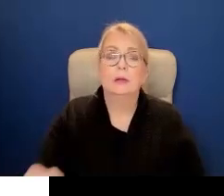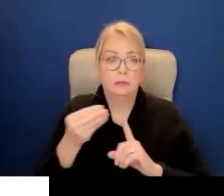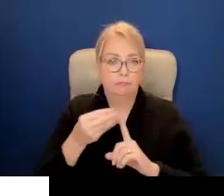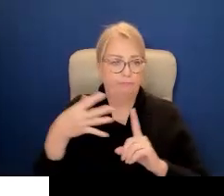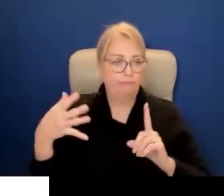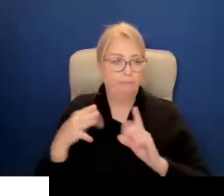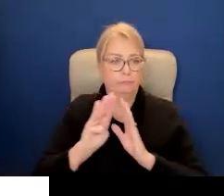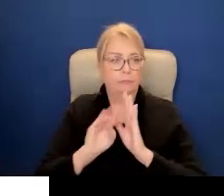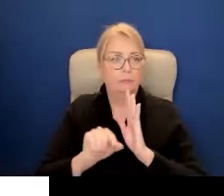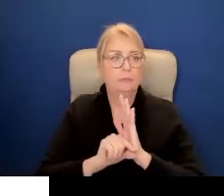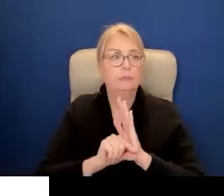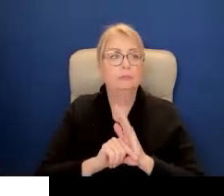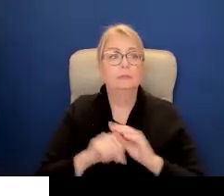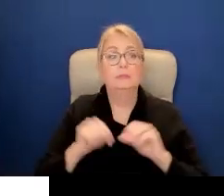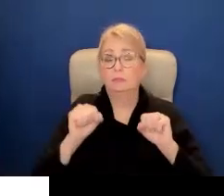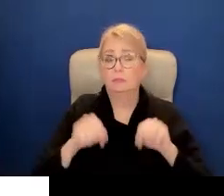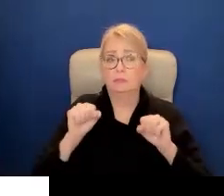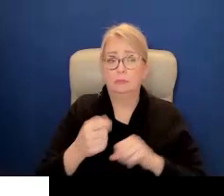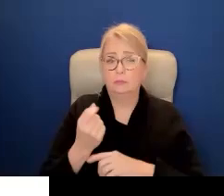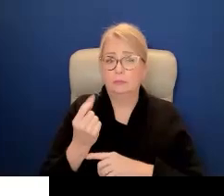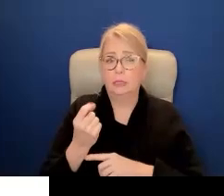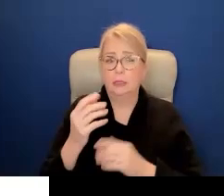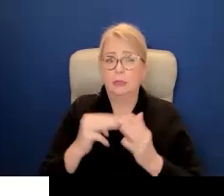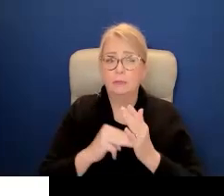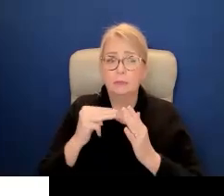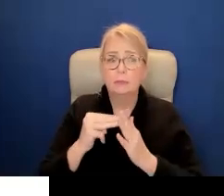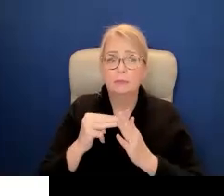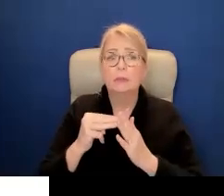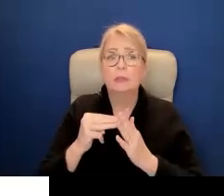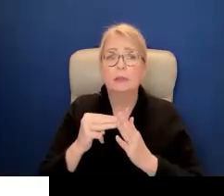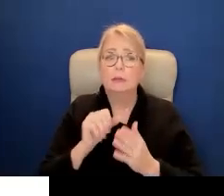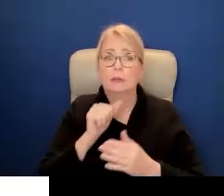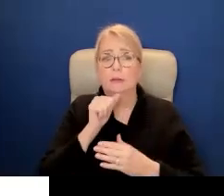potentially 11 million, undocumented people living in the United States.